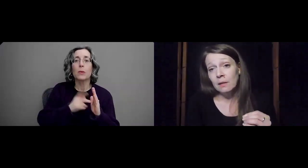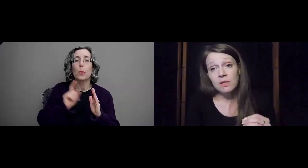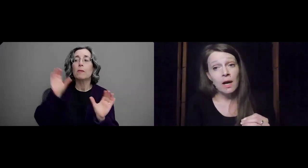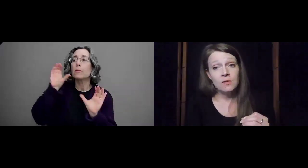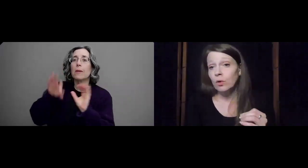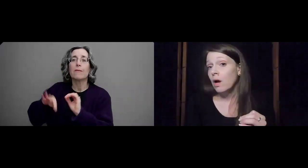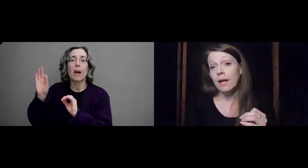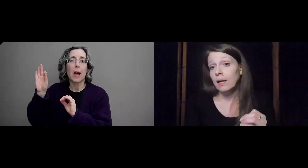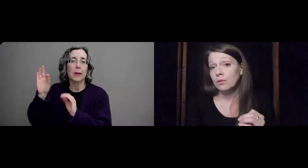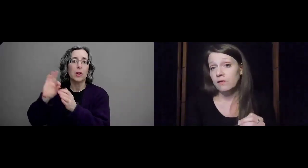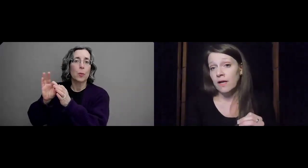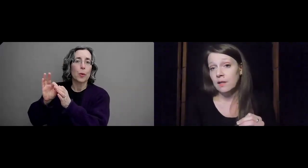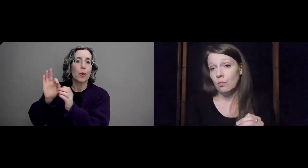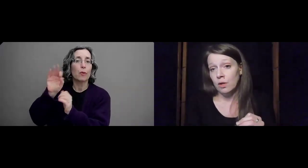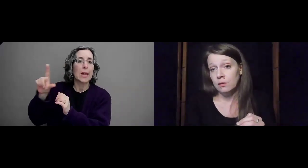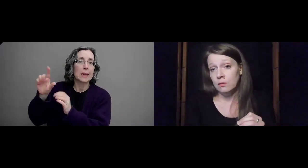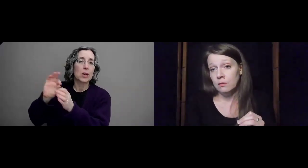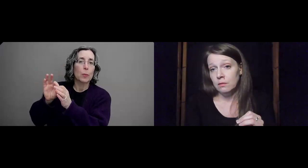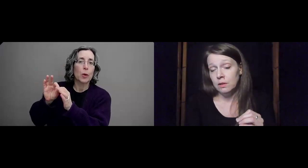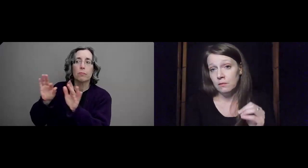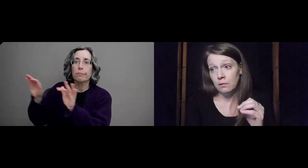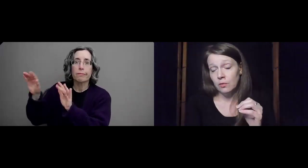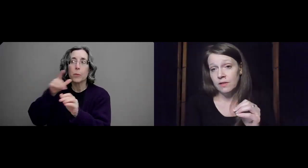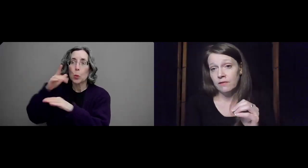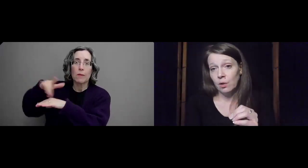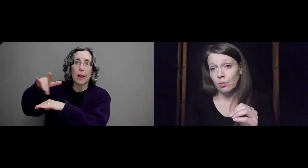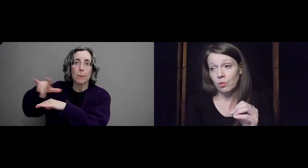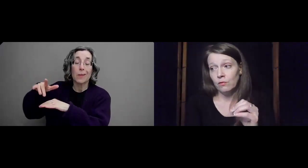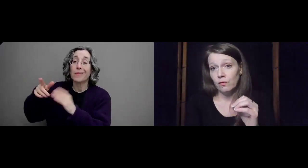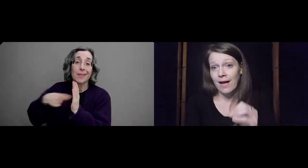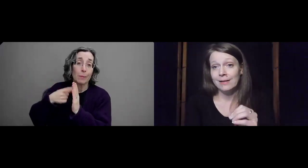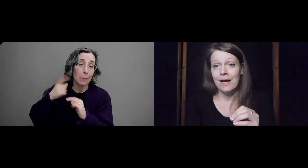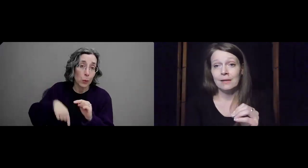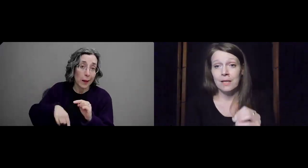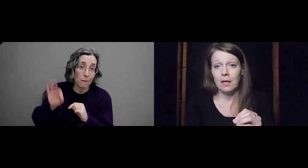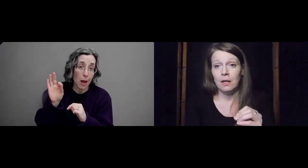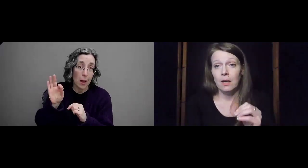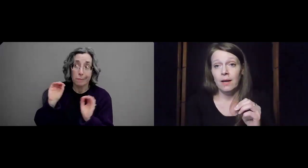is available and willing to cover that assignment. And that means sometimes we are not able